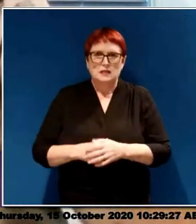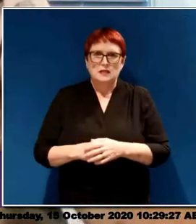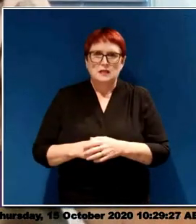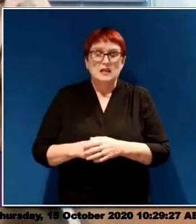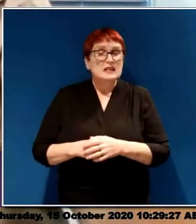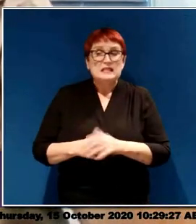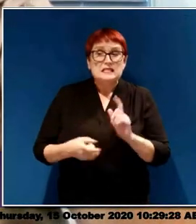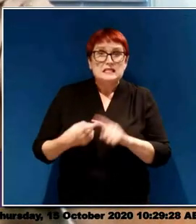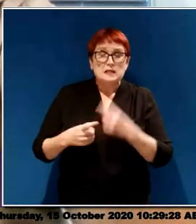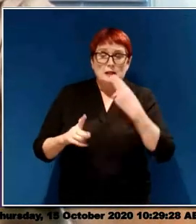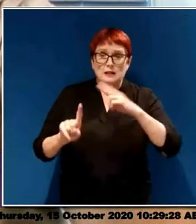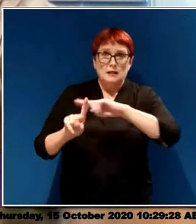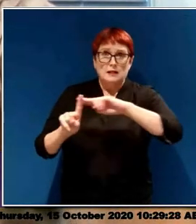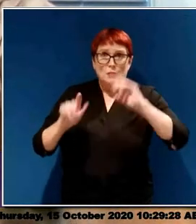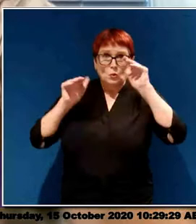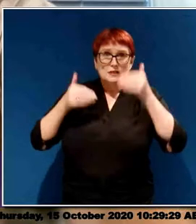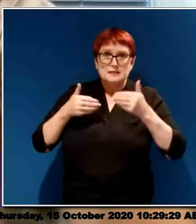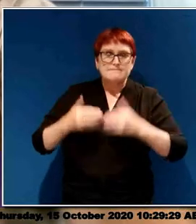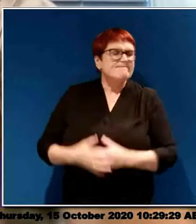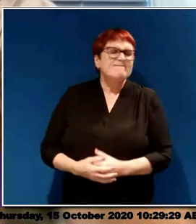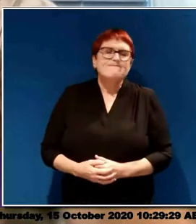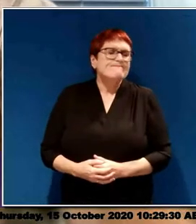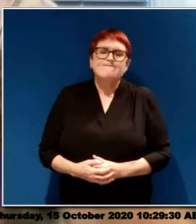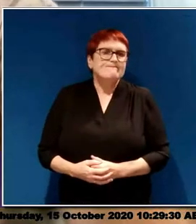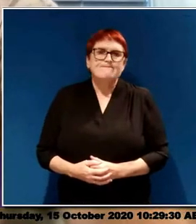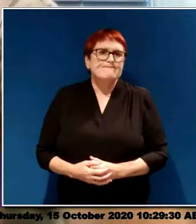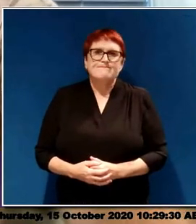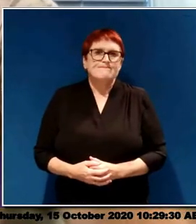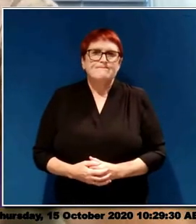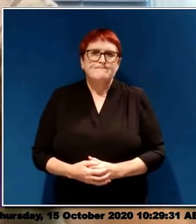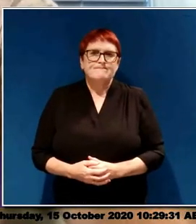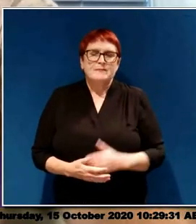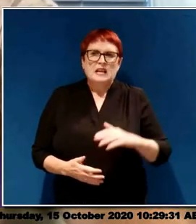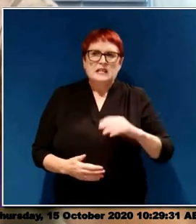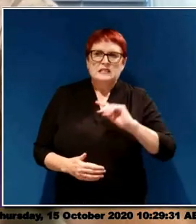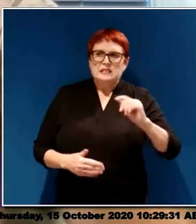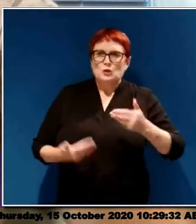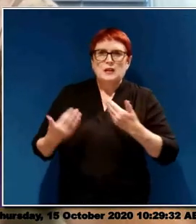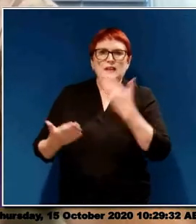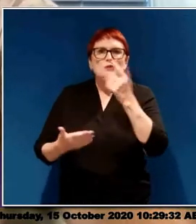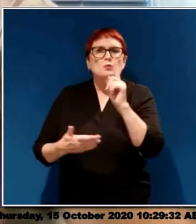or tick that box that the school wanted us to tick, because she, you know,